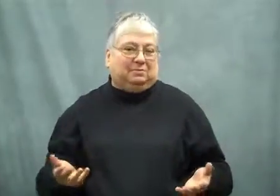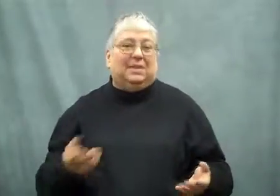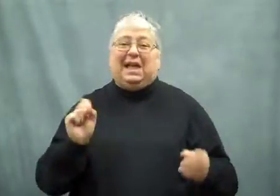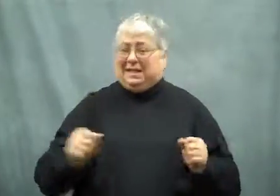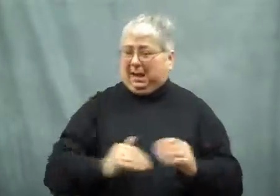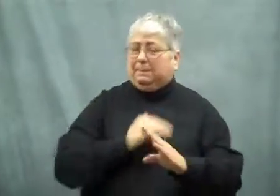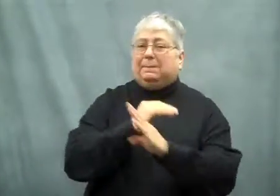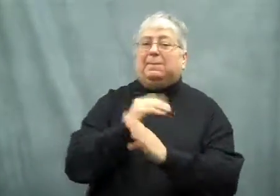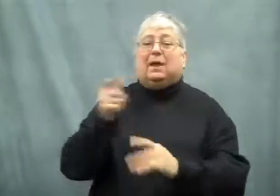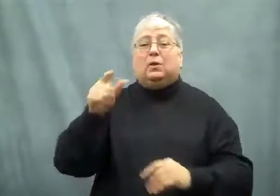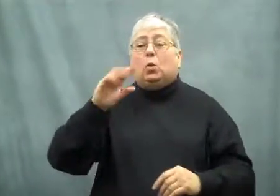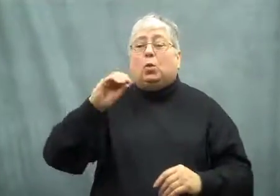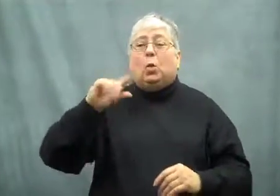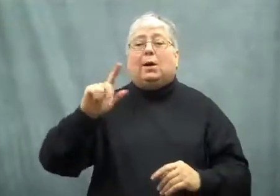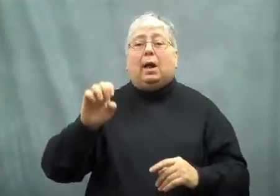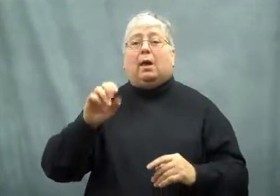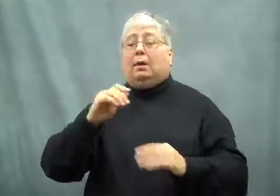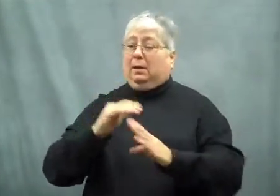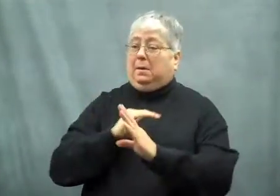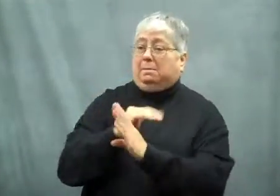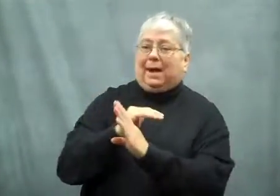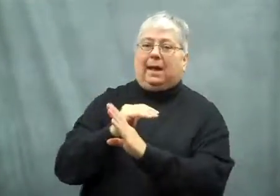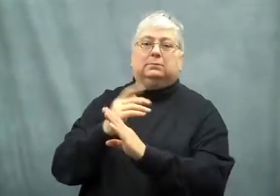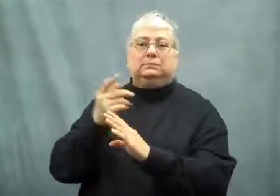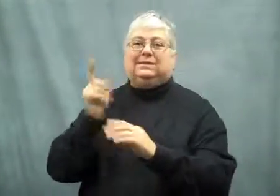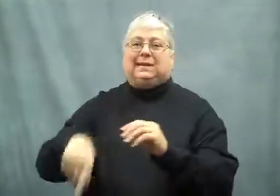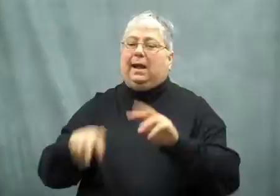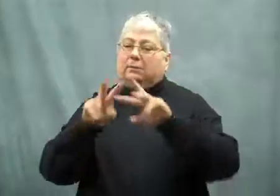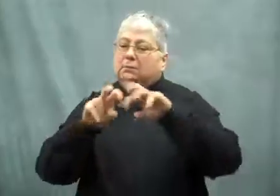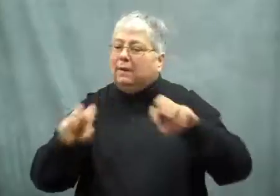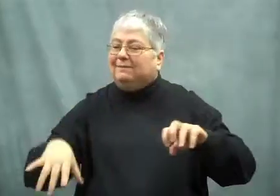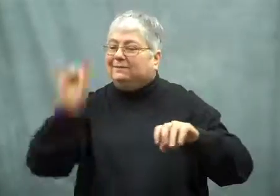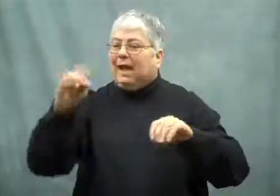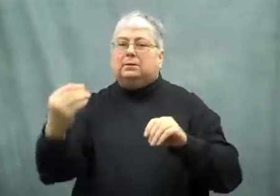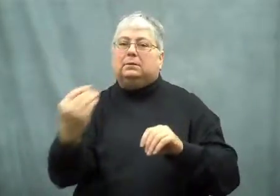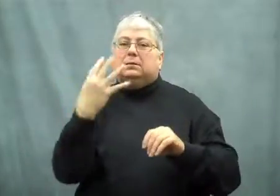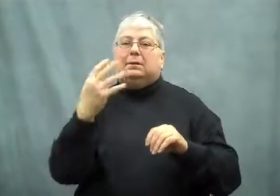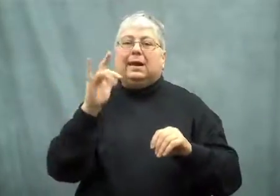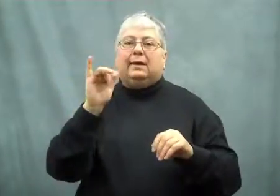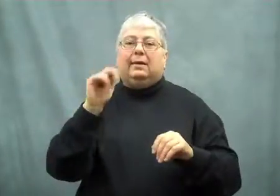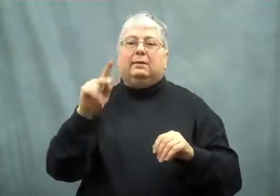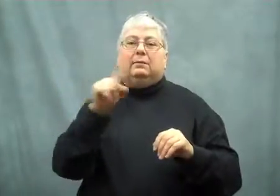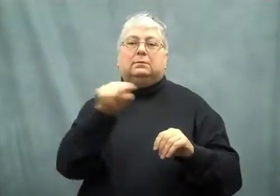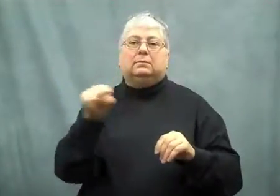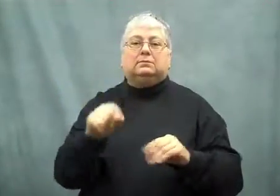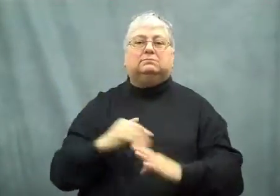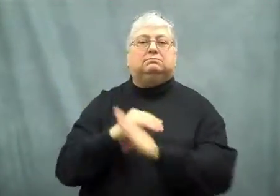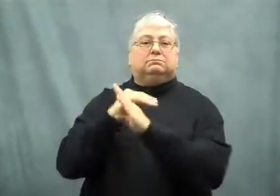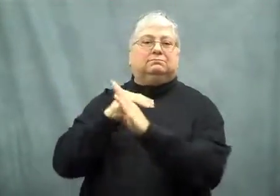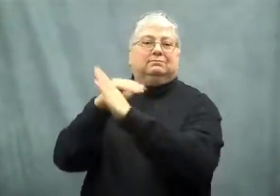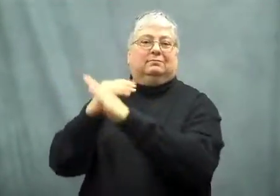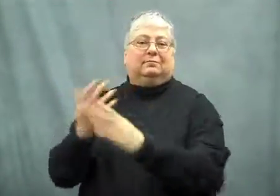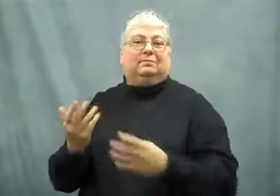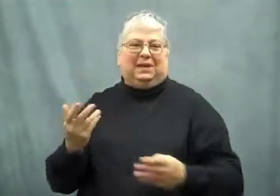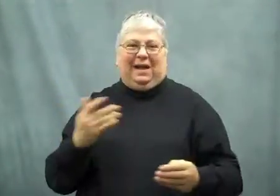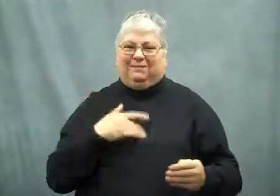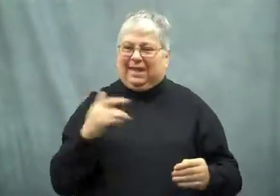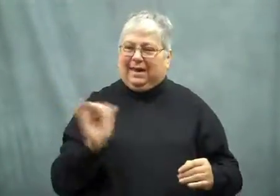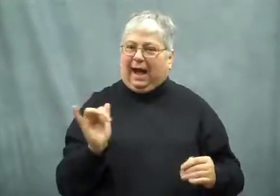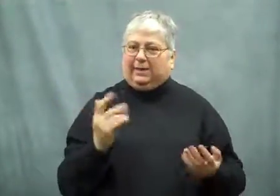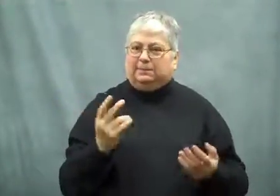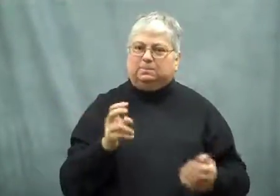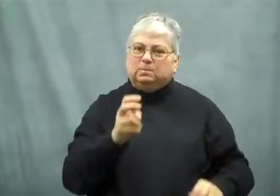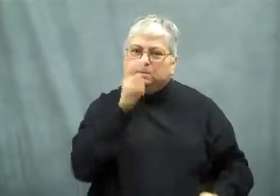Google could also have to block searches and not provide links to these sites.